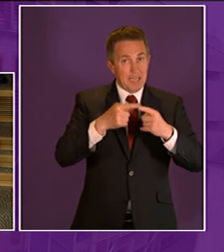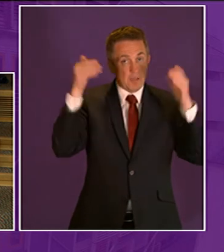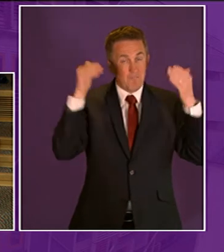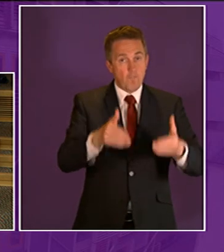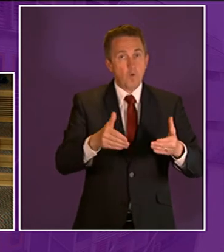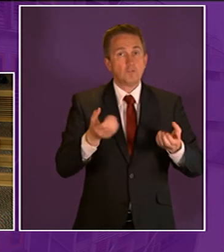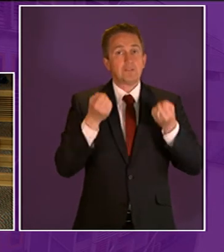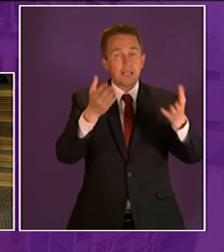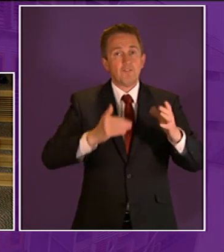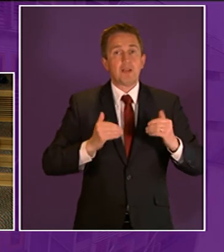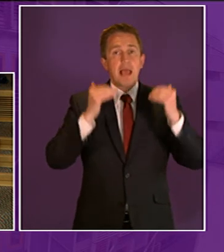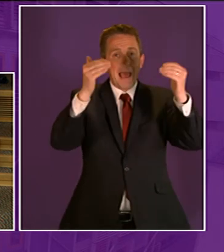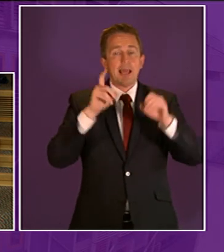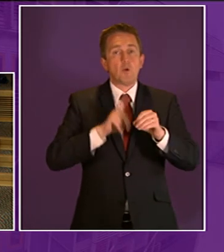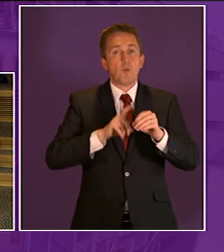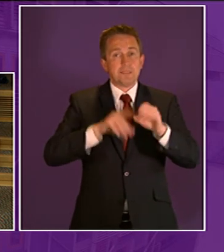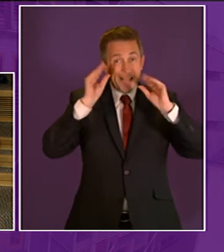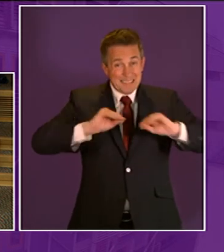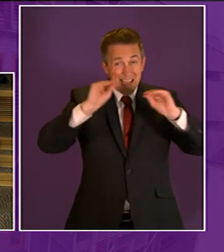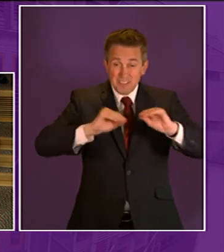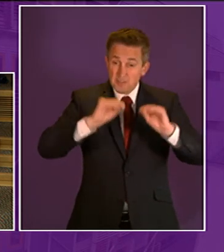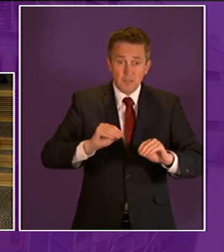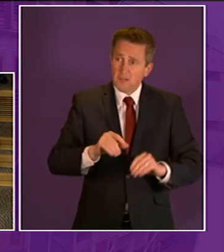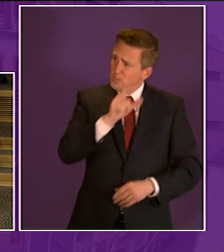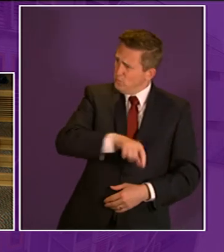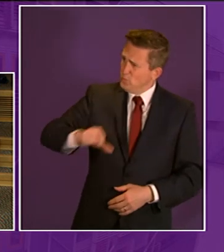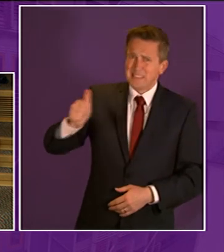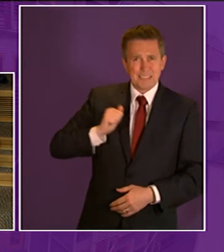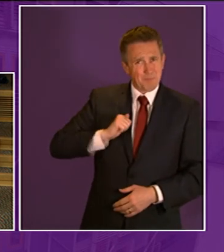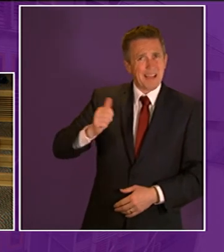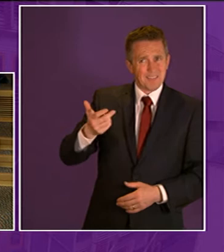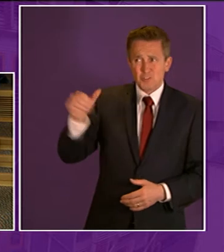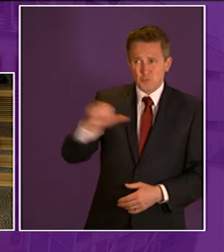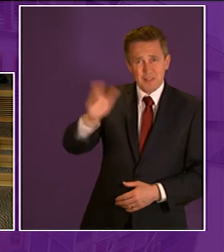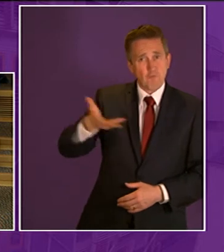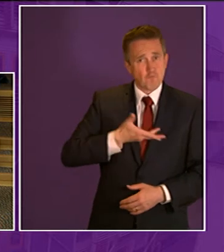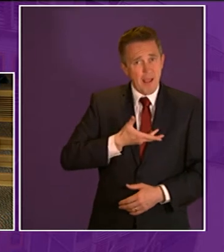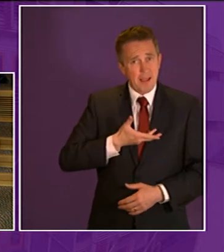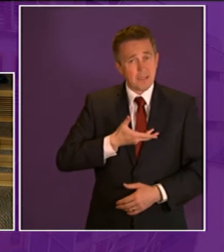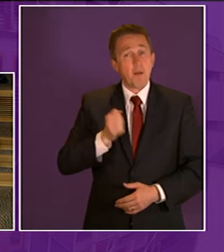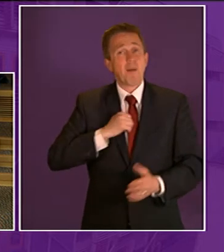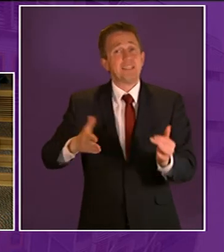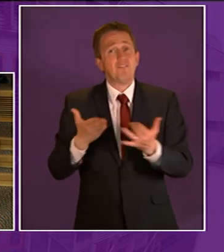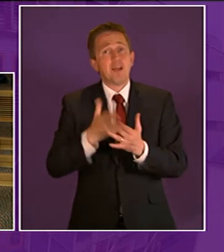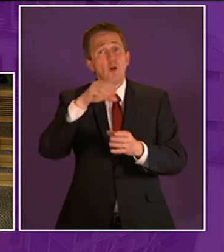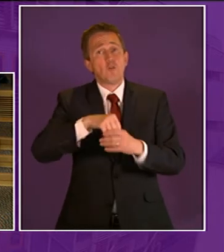education that its students have a right to expect. There are five key elements to that intervention.